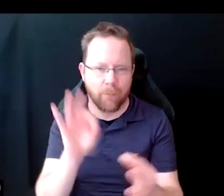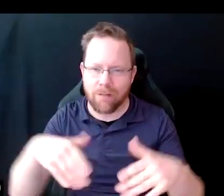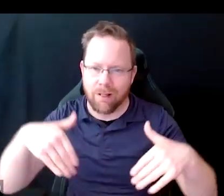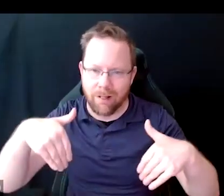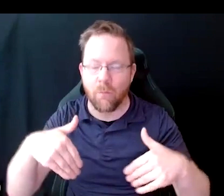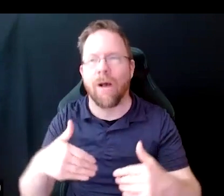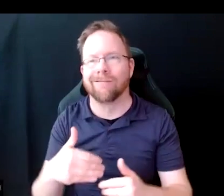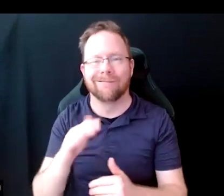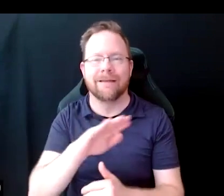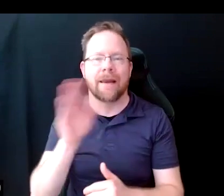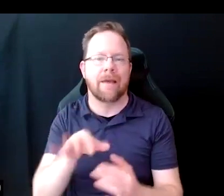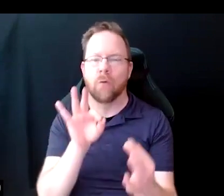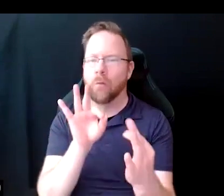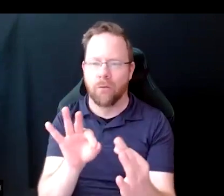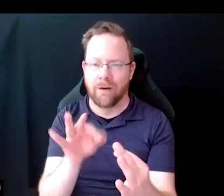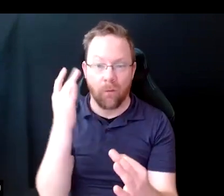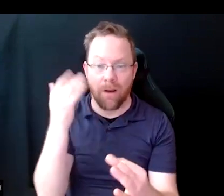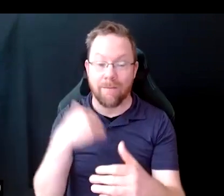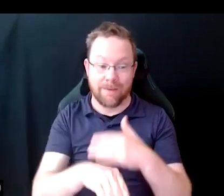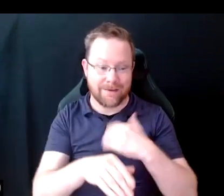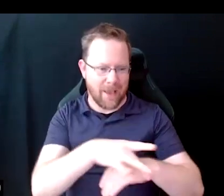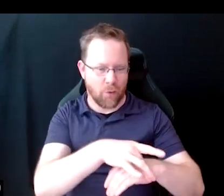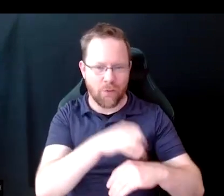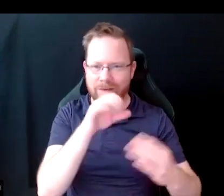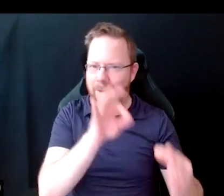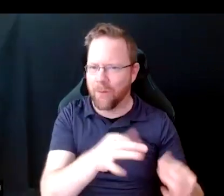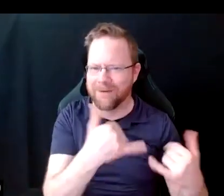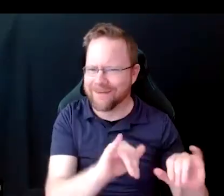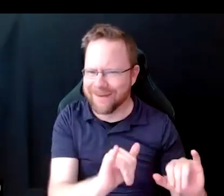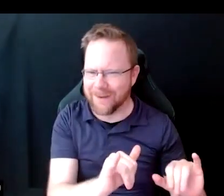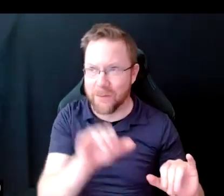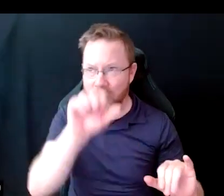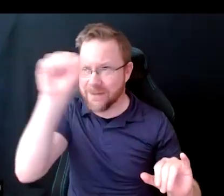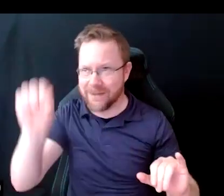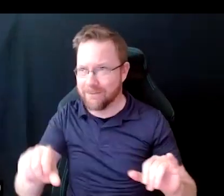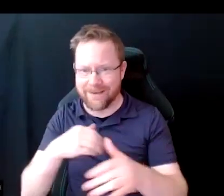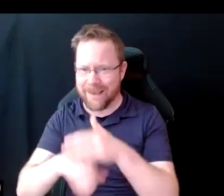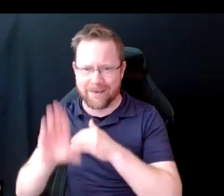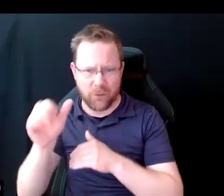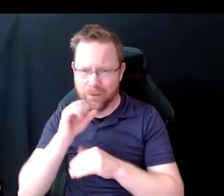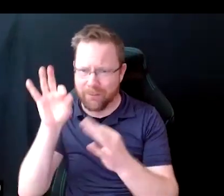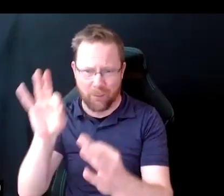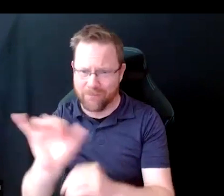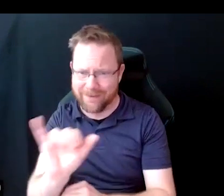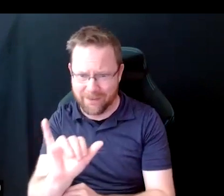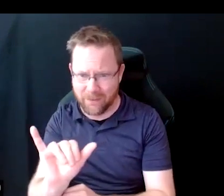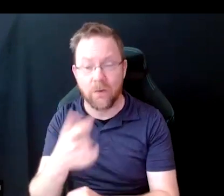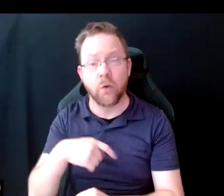it's probably never going to be perfect because access on Earth is not perfect. We need to know what the access is like so that we can tell people,